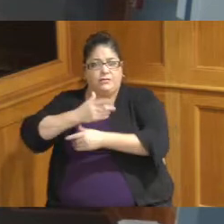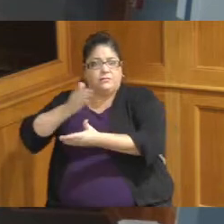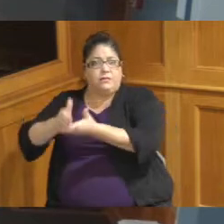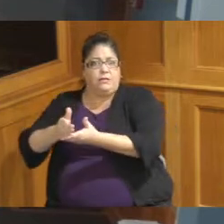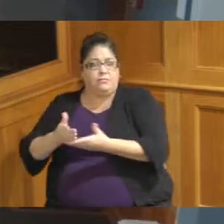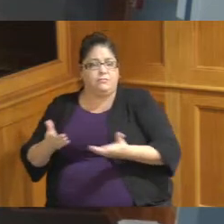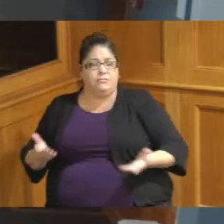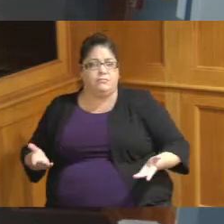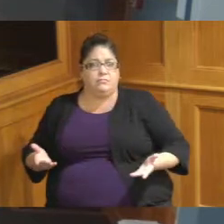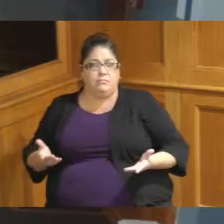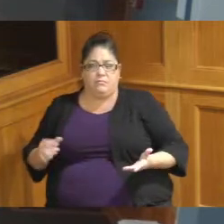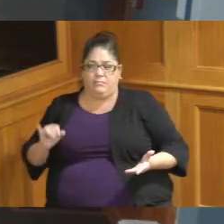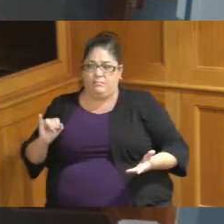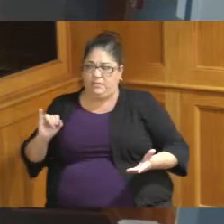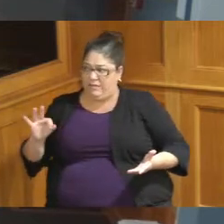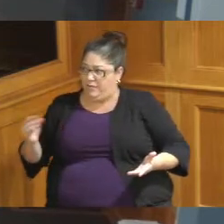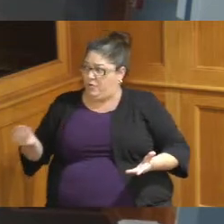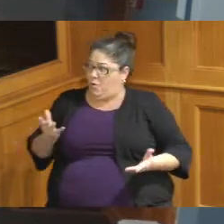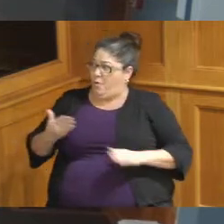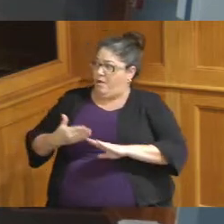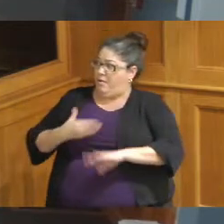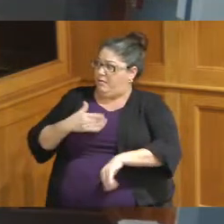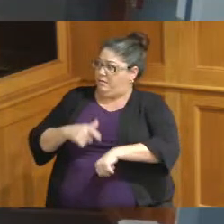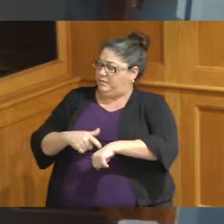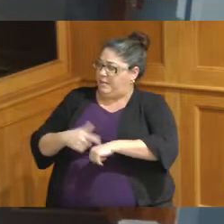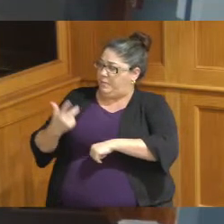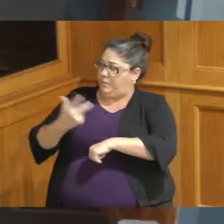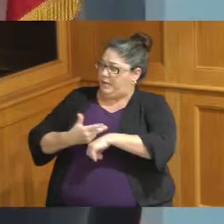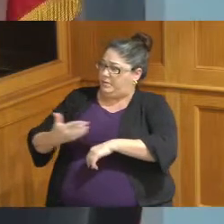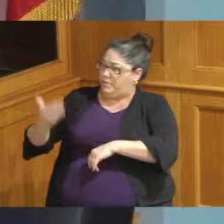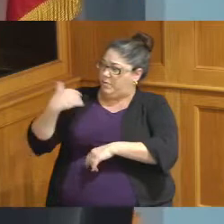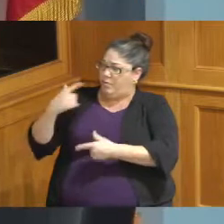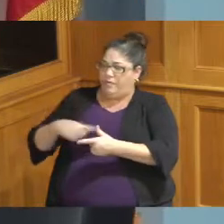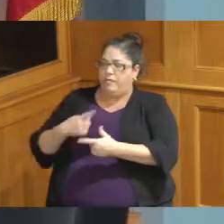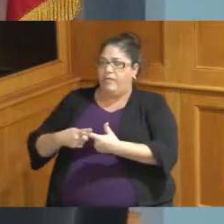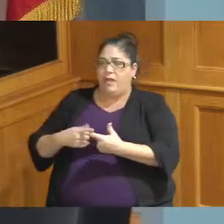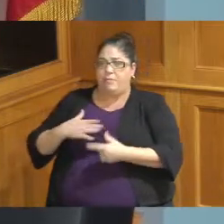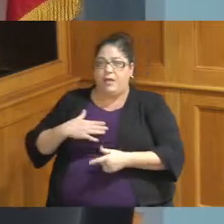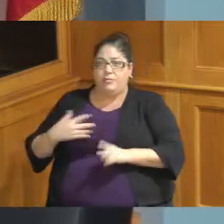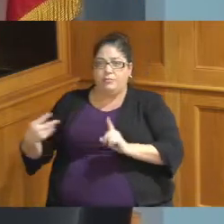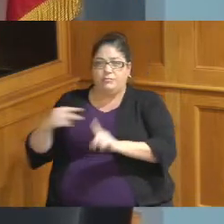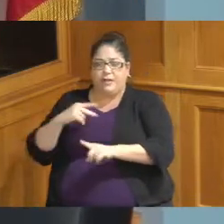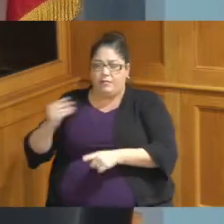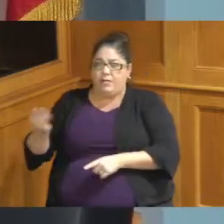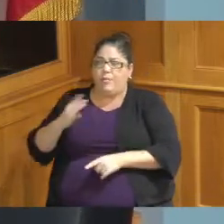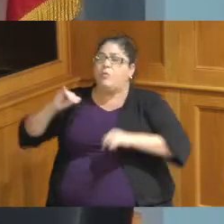if I had known that I might have been able to at least from my perspective I would have been able